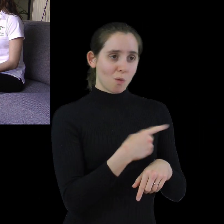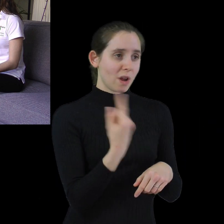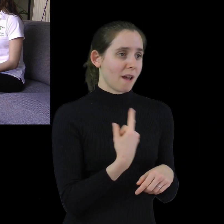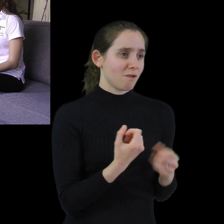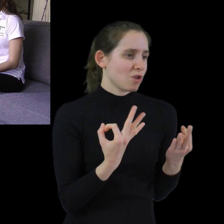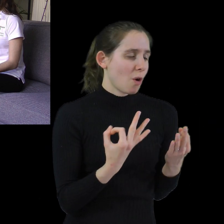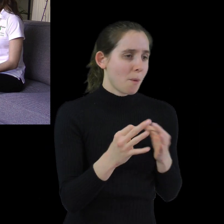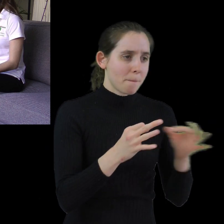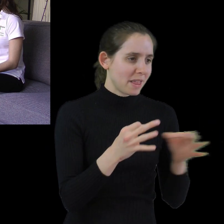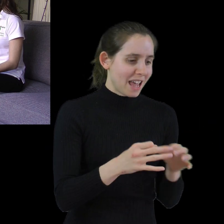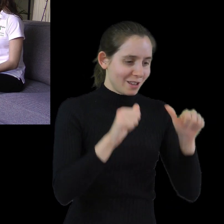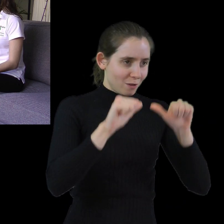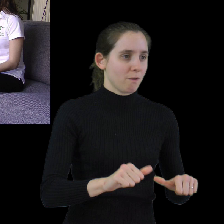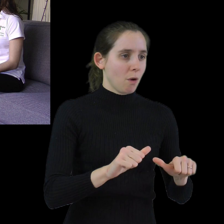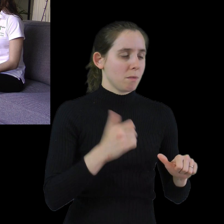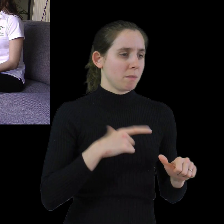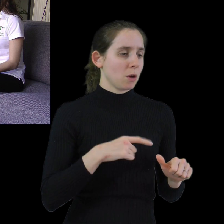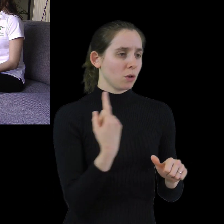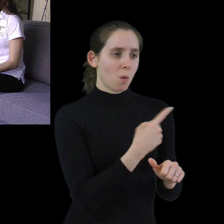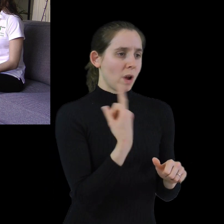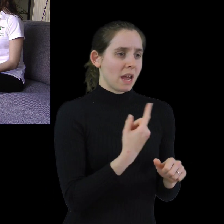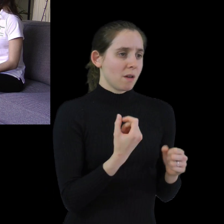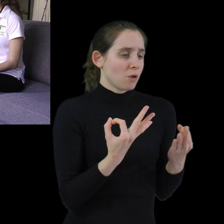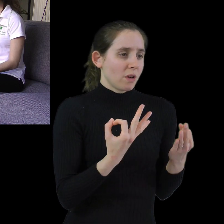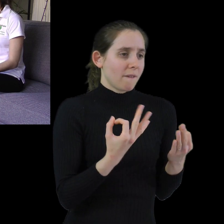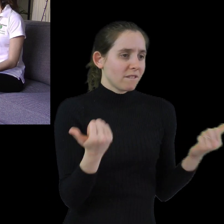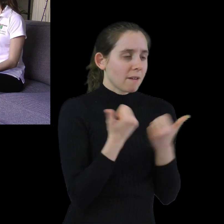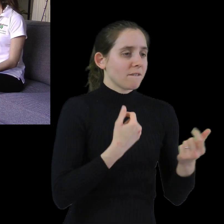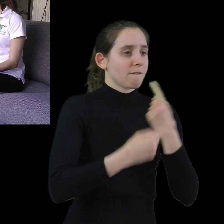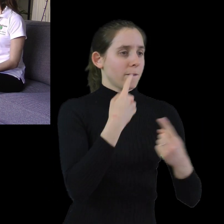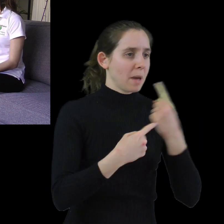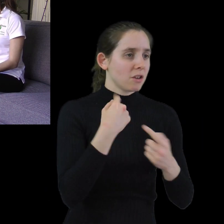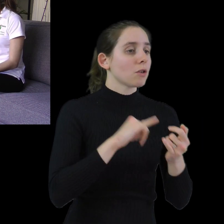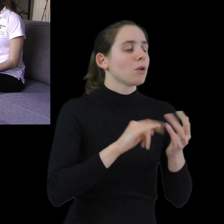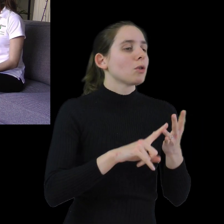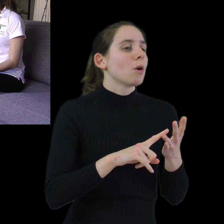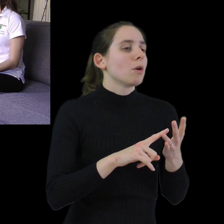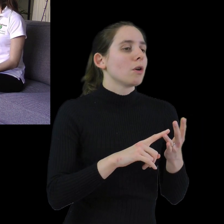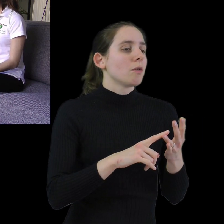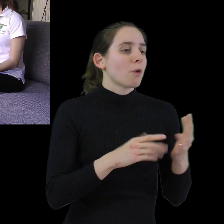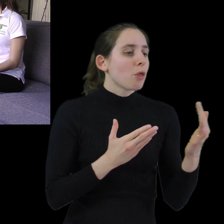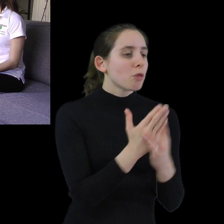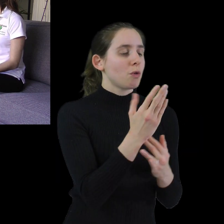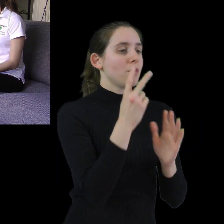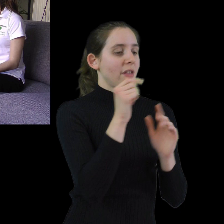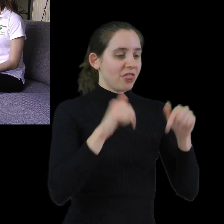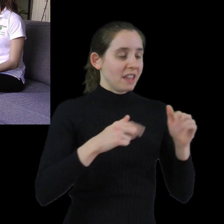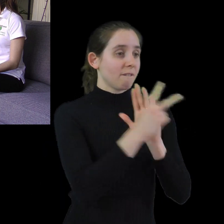plans locked in, because we don't have that necessary... that information. And so once, you know, through this medium we